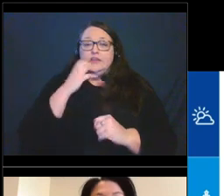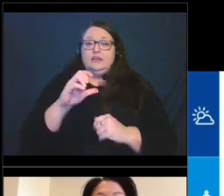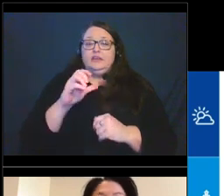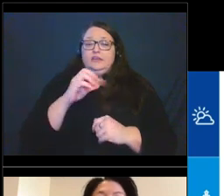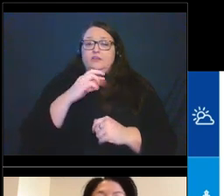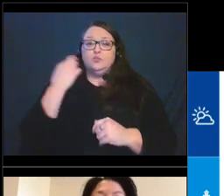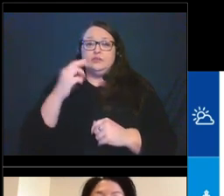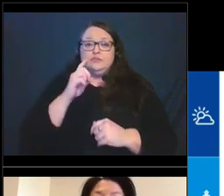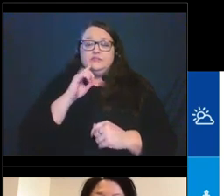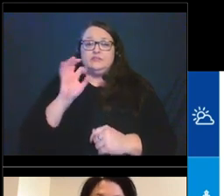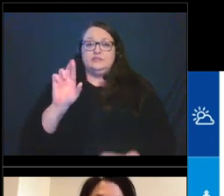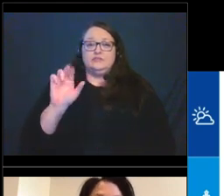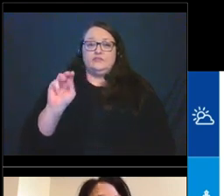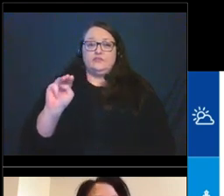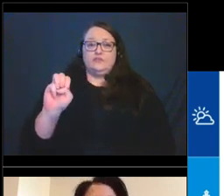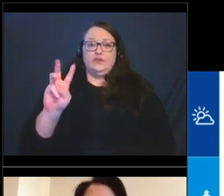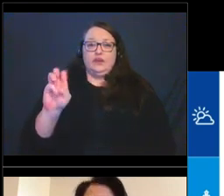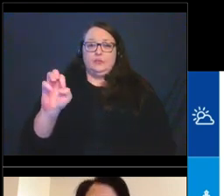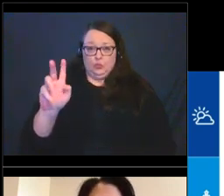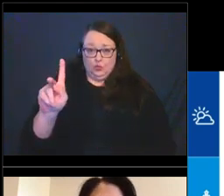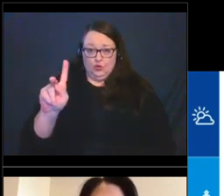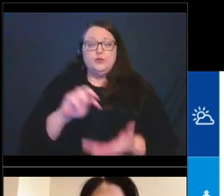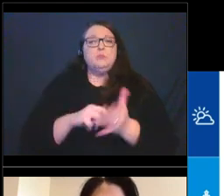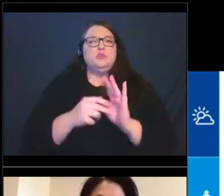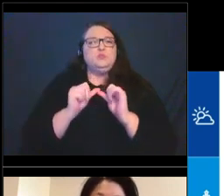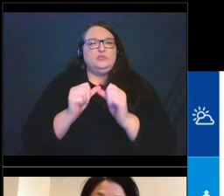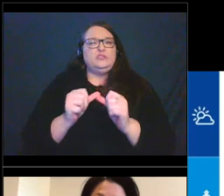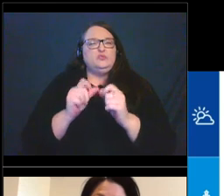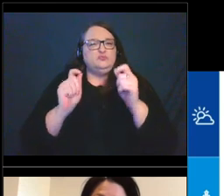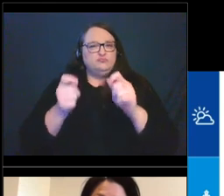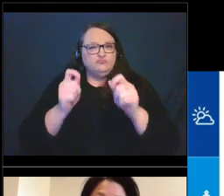can continue to be improved over time, without fundamentally changing the messaging framework